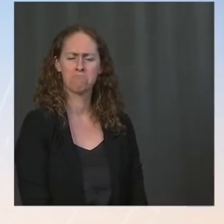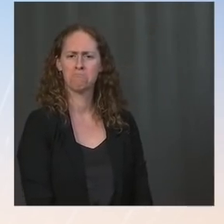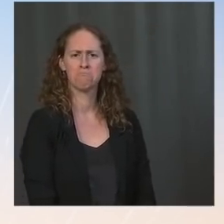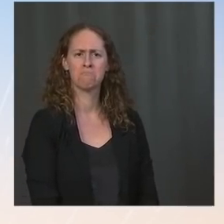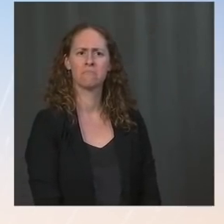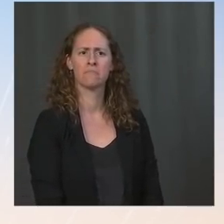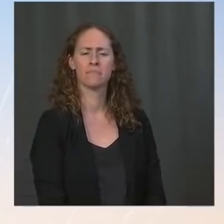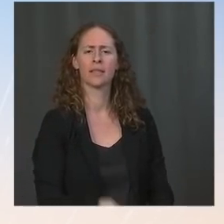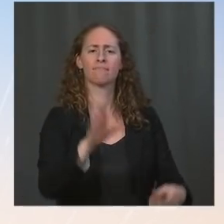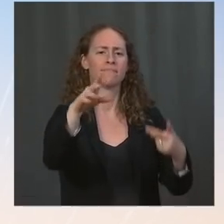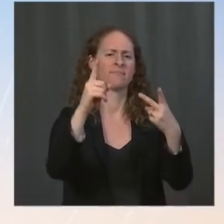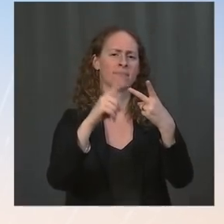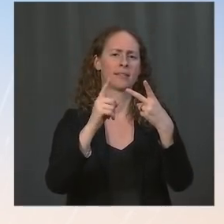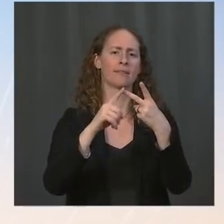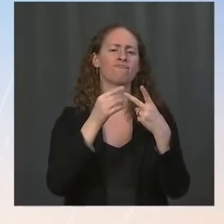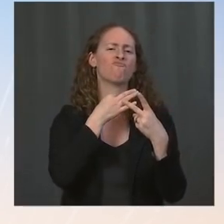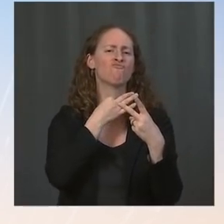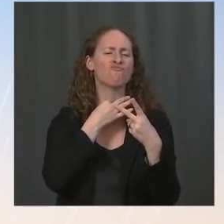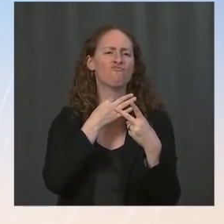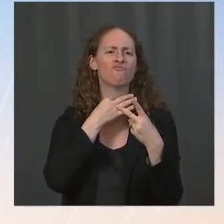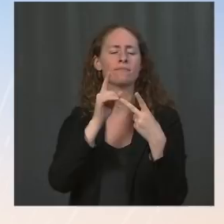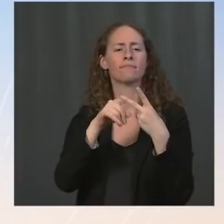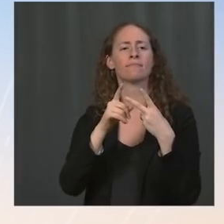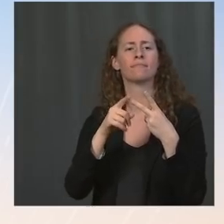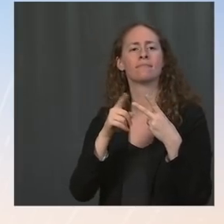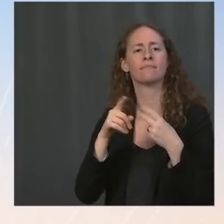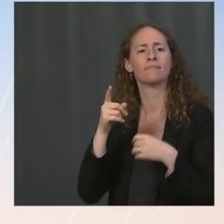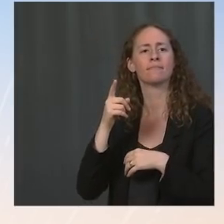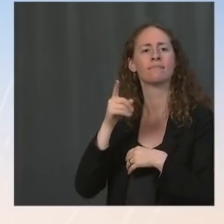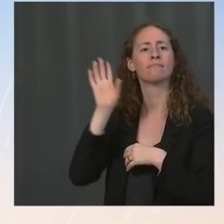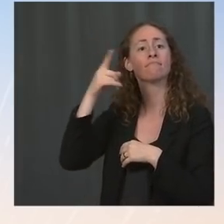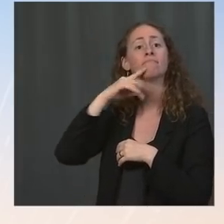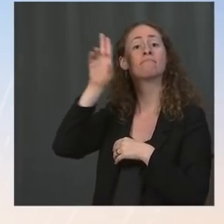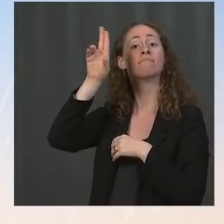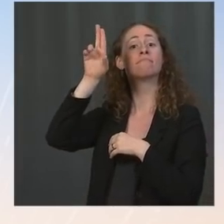giving lists of the names of Afghans or SIV or Americans